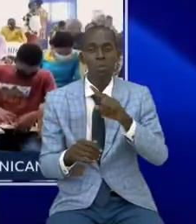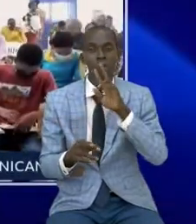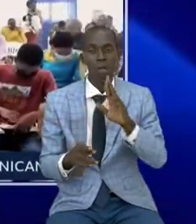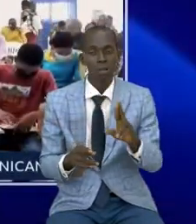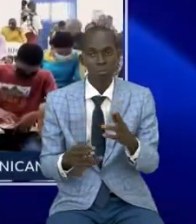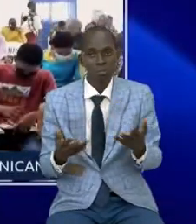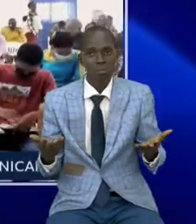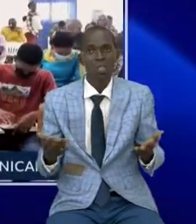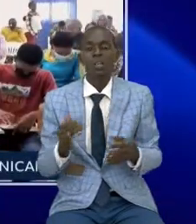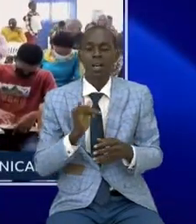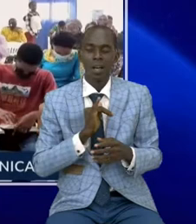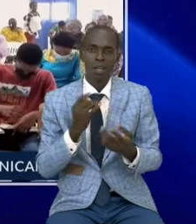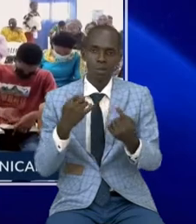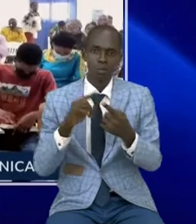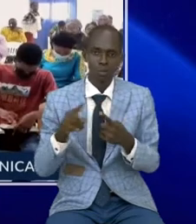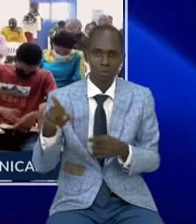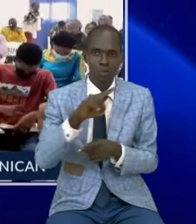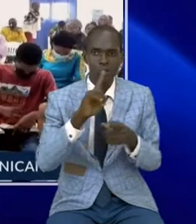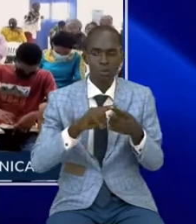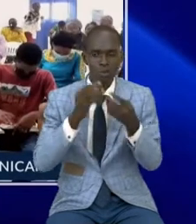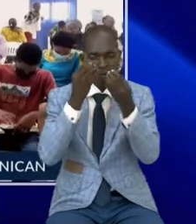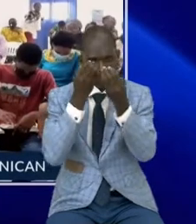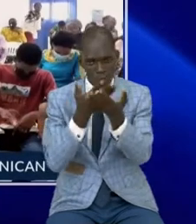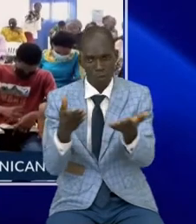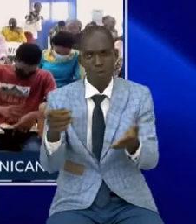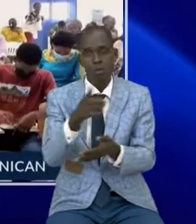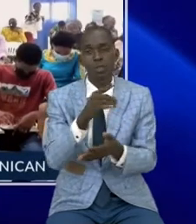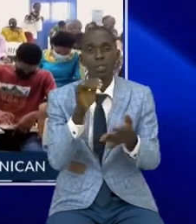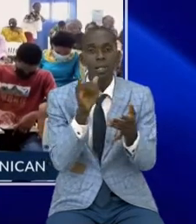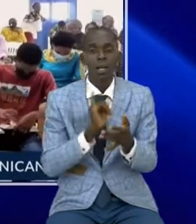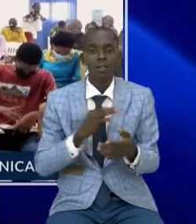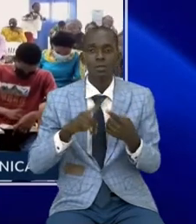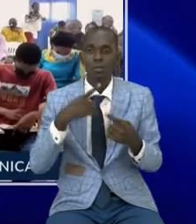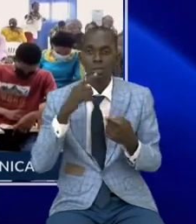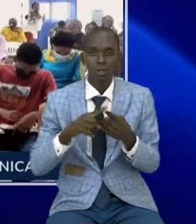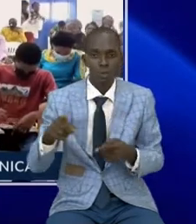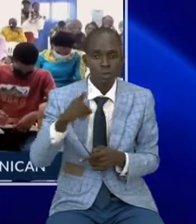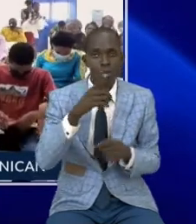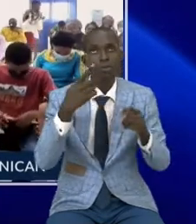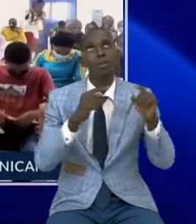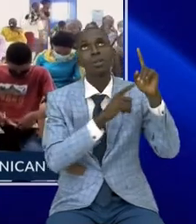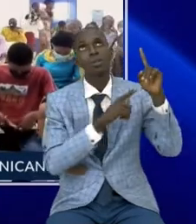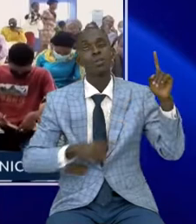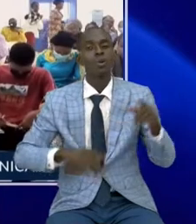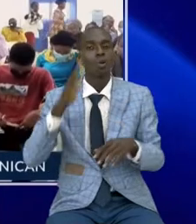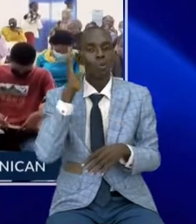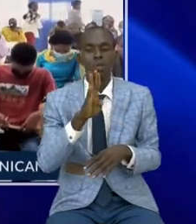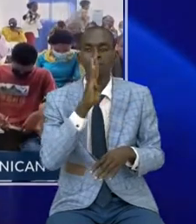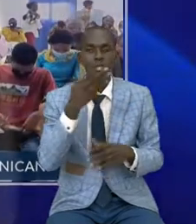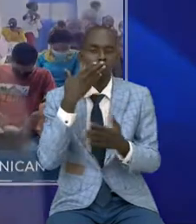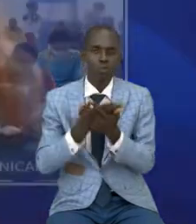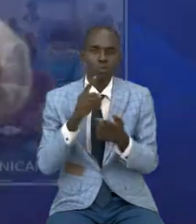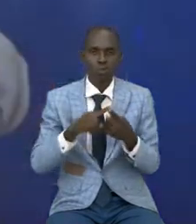i come to you to inform you and to tell you the lord will be good to you tonight the lord